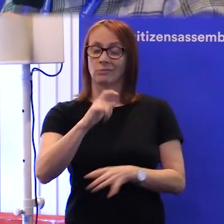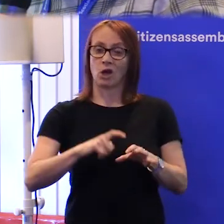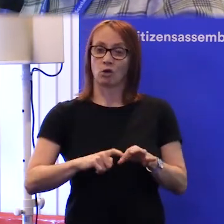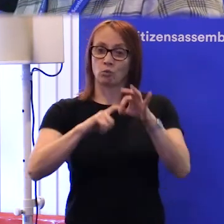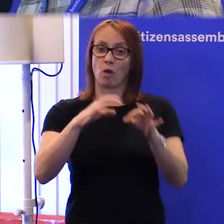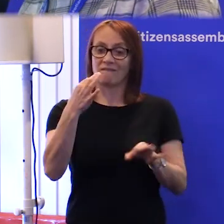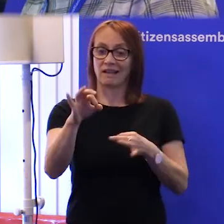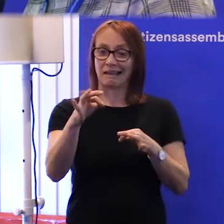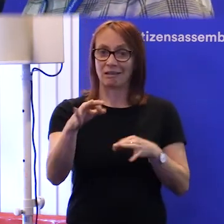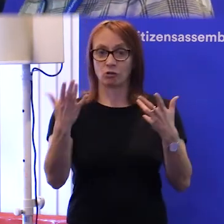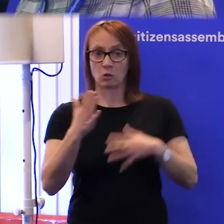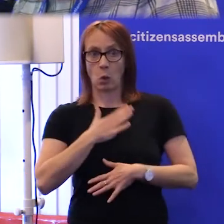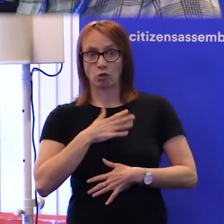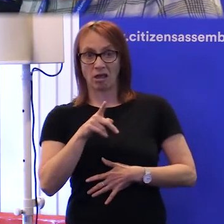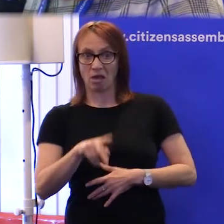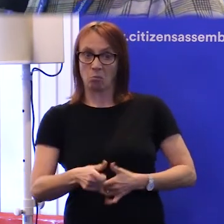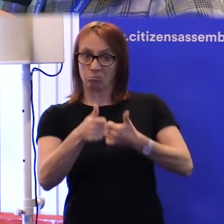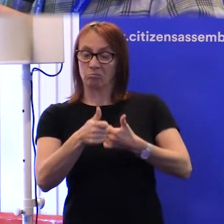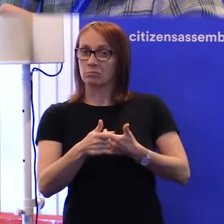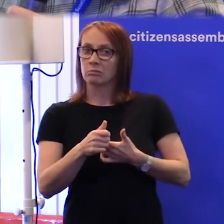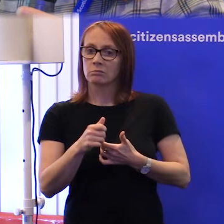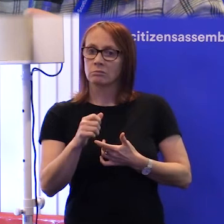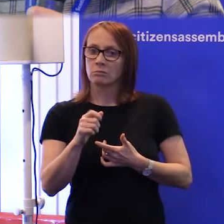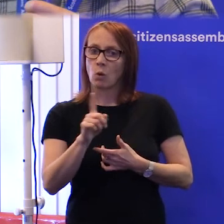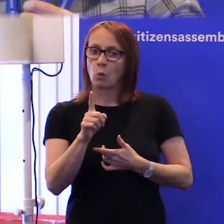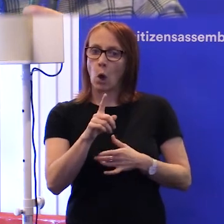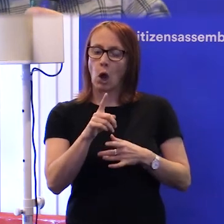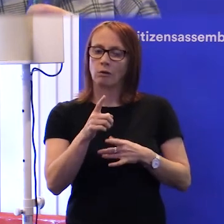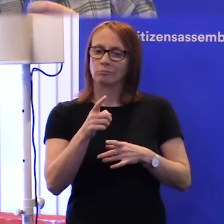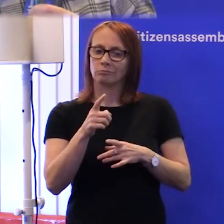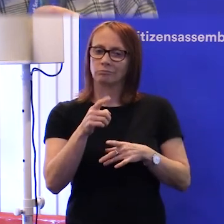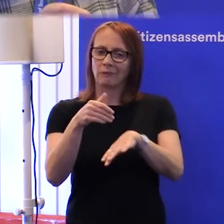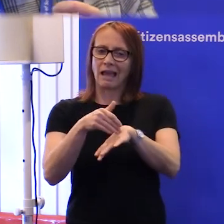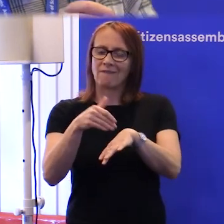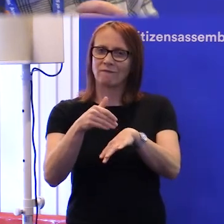wearing that day so there are a couple of specific cognitive biases that I want